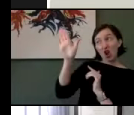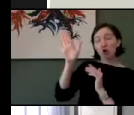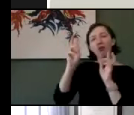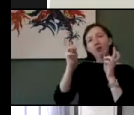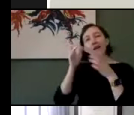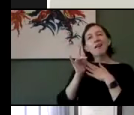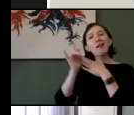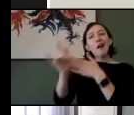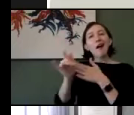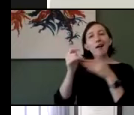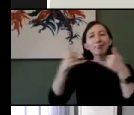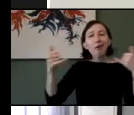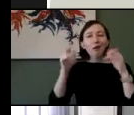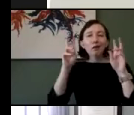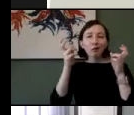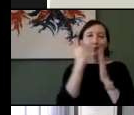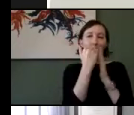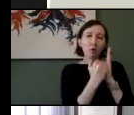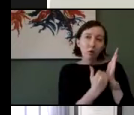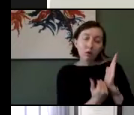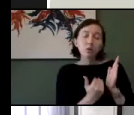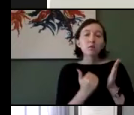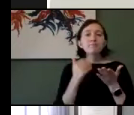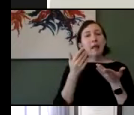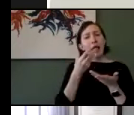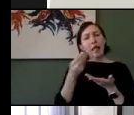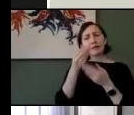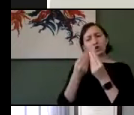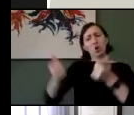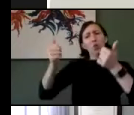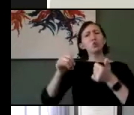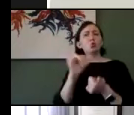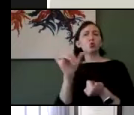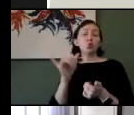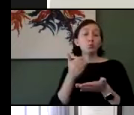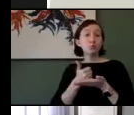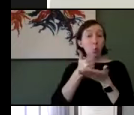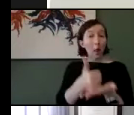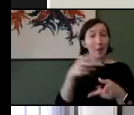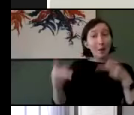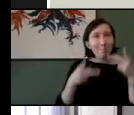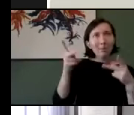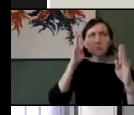so we can help folks problem-solve here and some of the challenges that people with disabilities